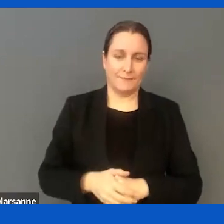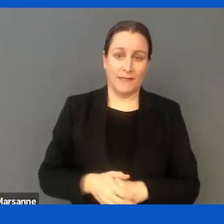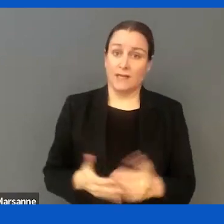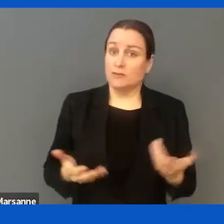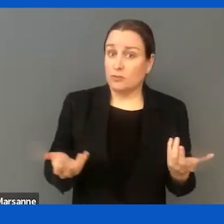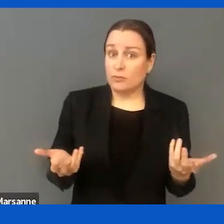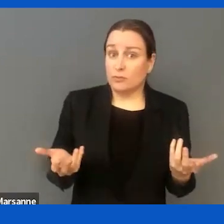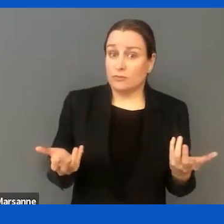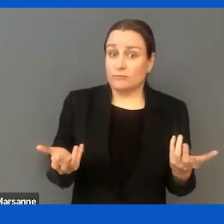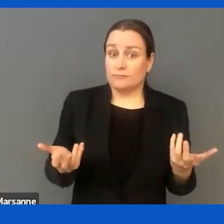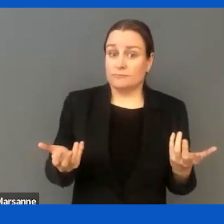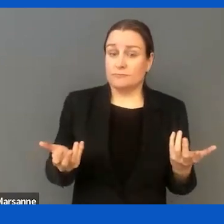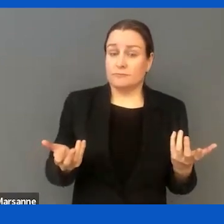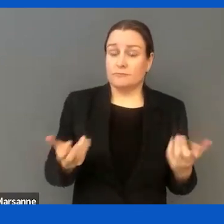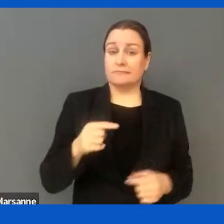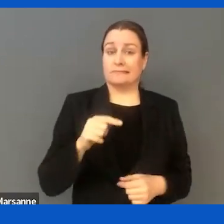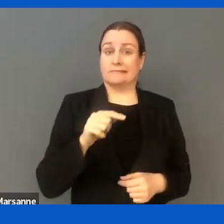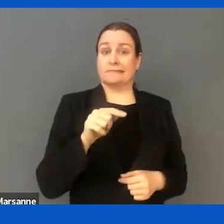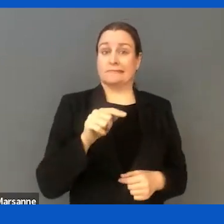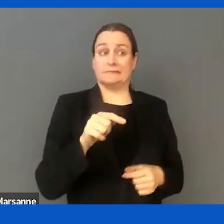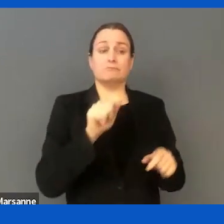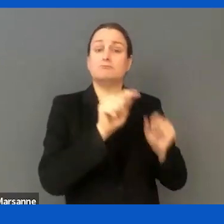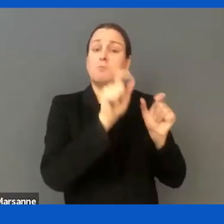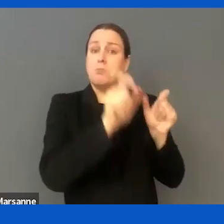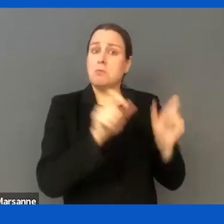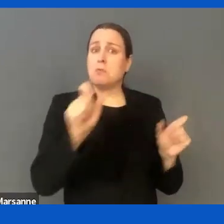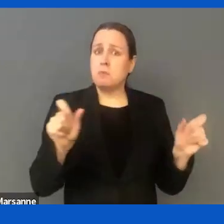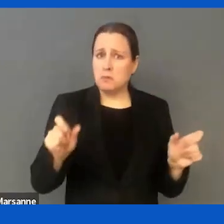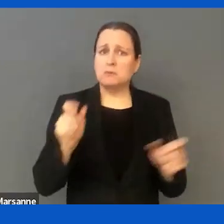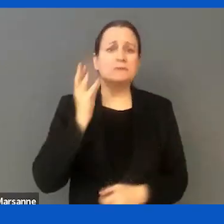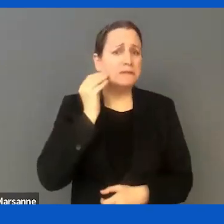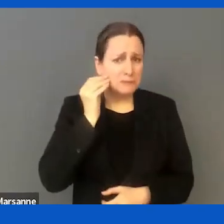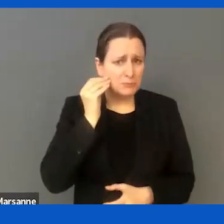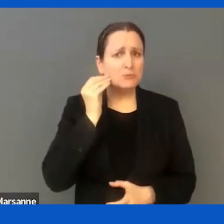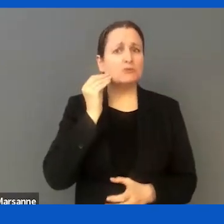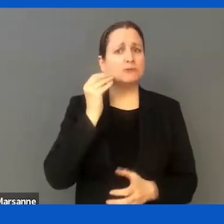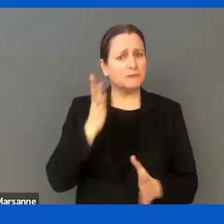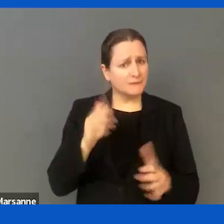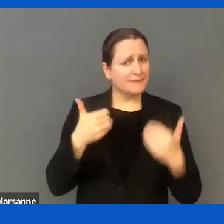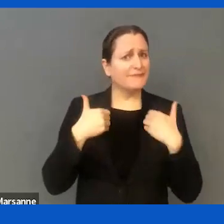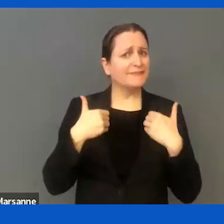learned things on their journey. You know, most people these days have picked up some